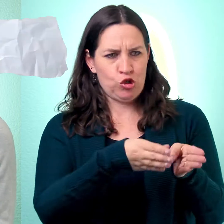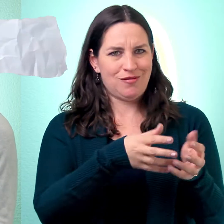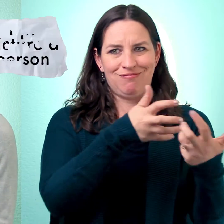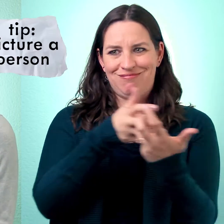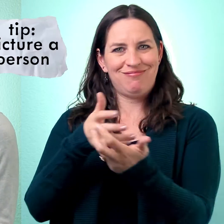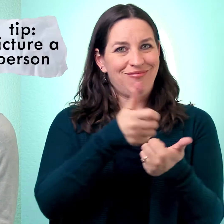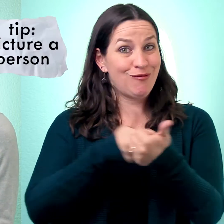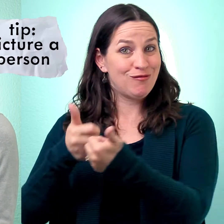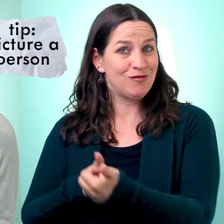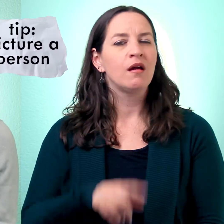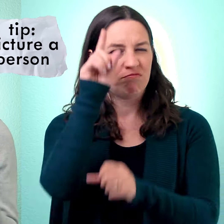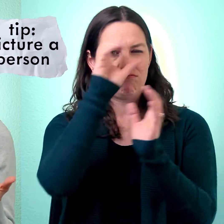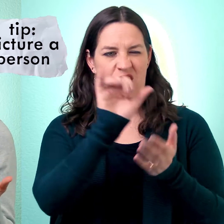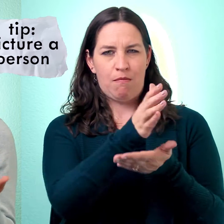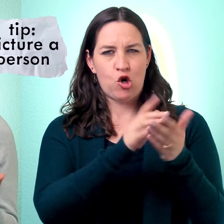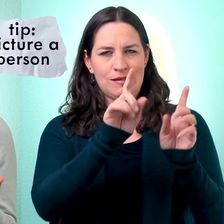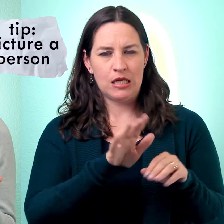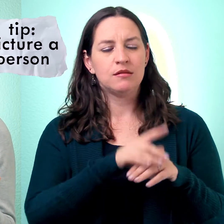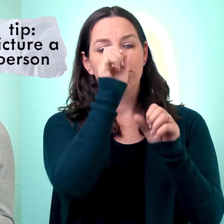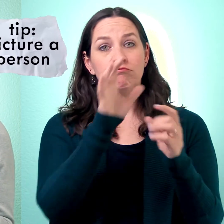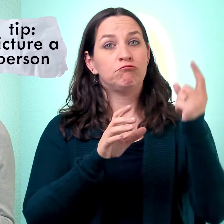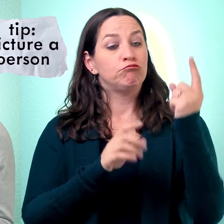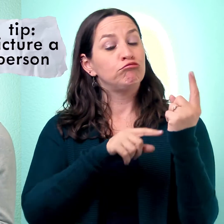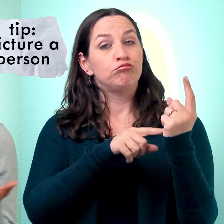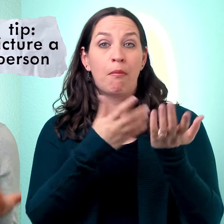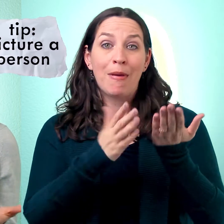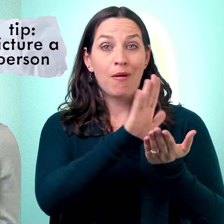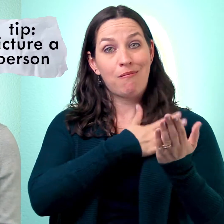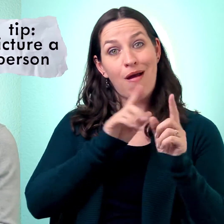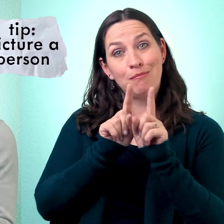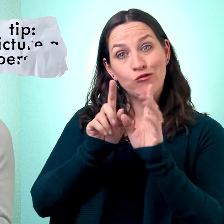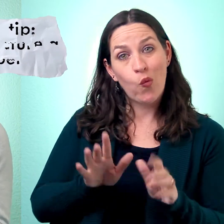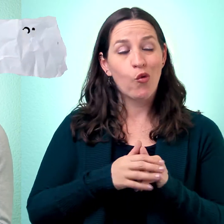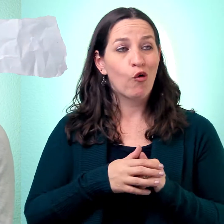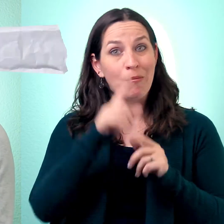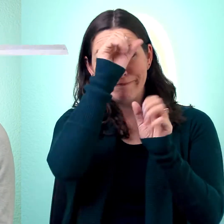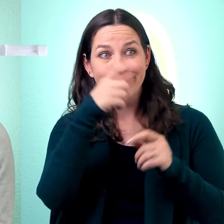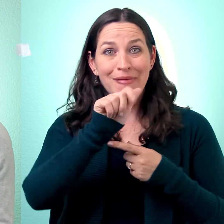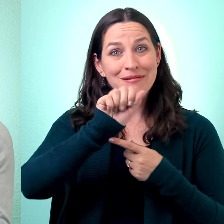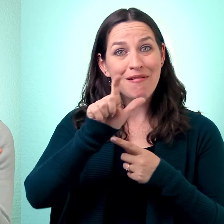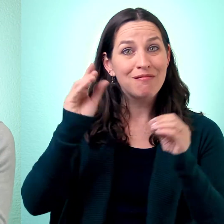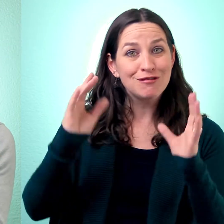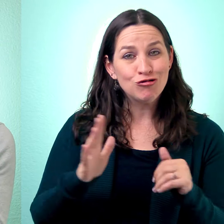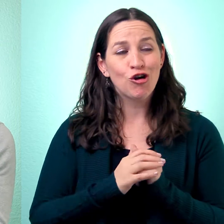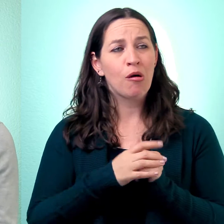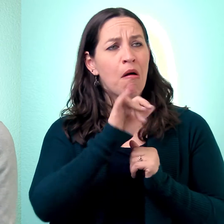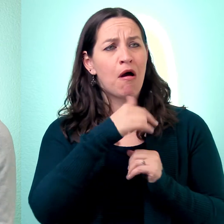So I like to picture a person. This person, maybe someone that's a close friend, a mentor. It could be your ASL teacher